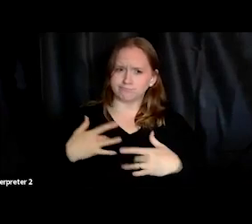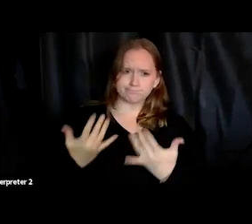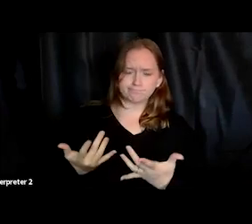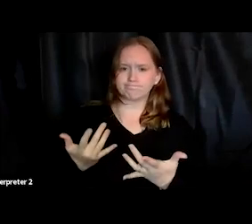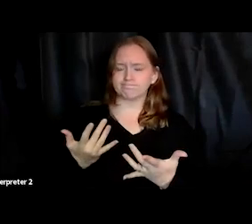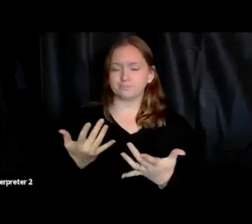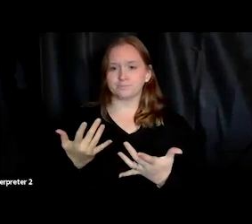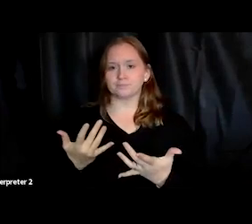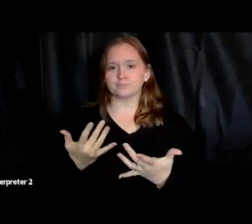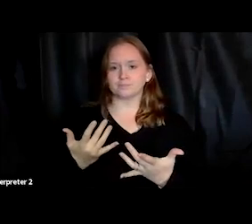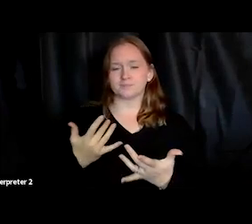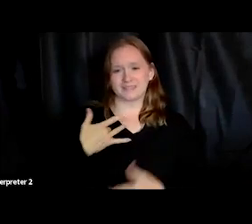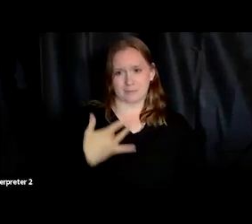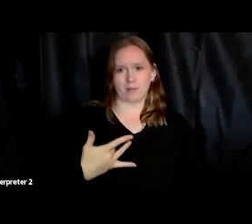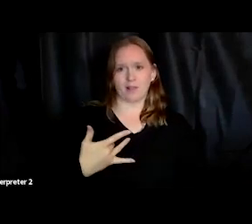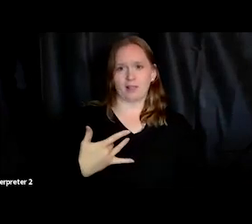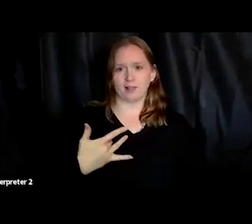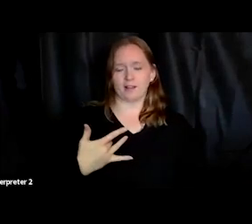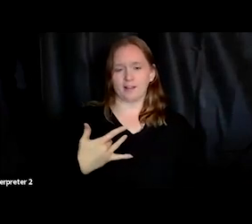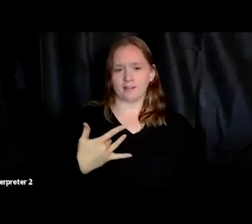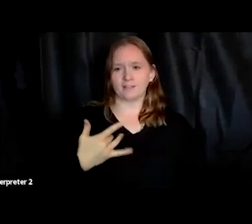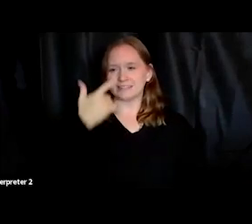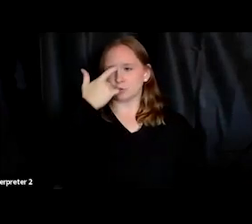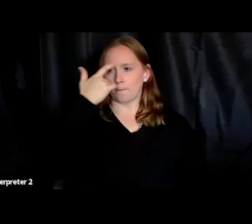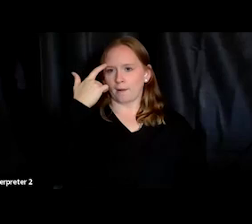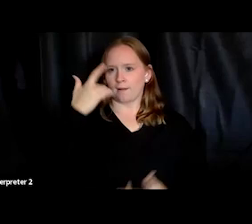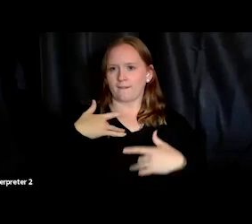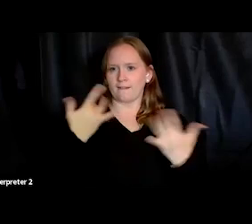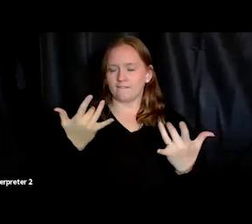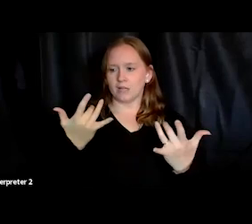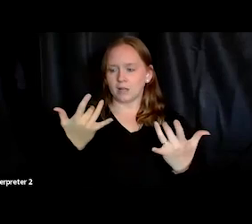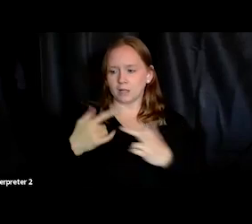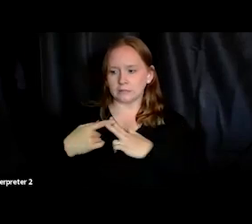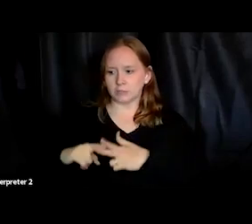shortly after a traumatic event or if they had a lot of trauma in their childhood